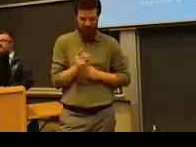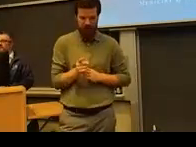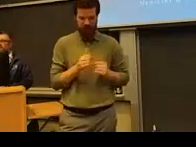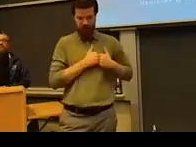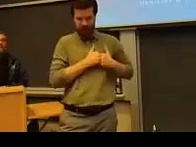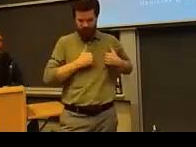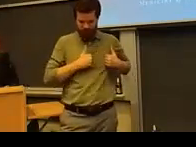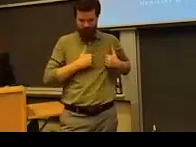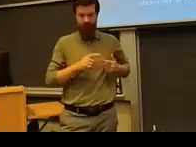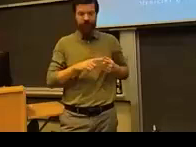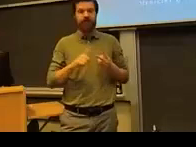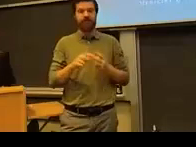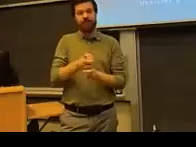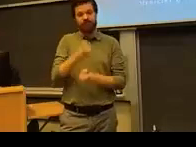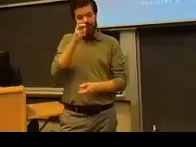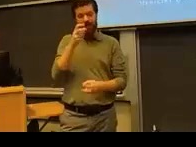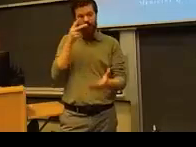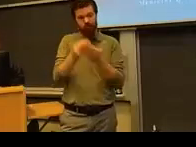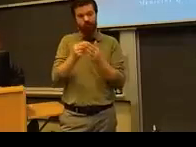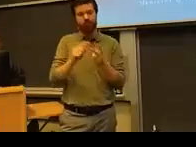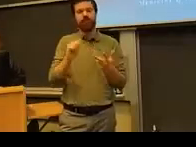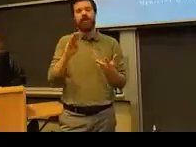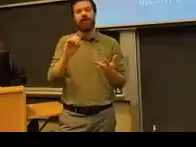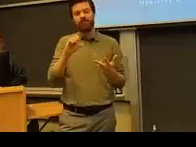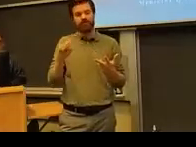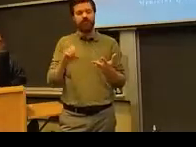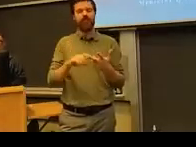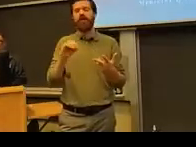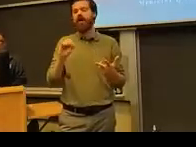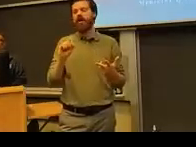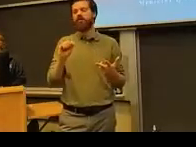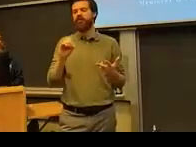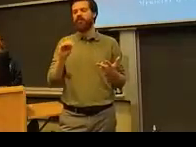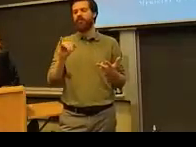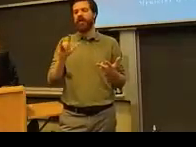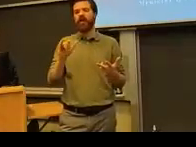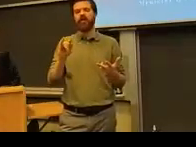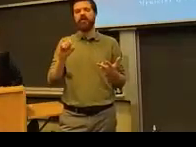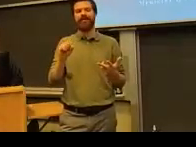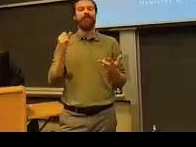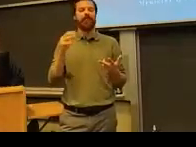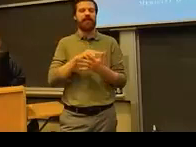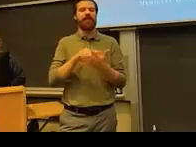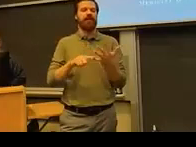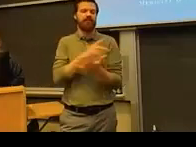spinal epidural abscesses uh and osteomylitis are a a large number of our patients and those